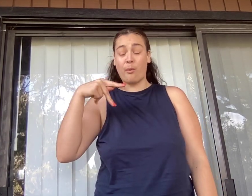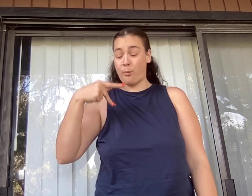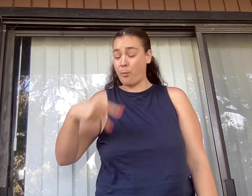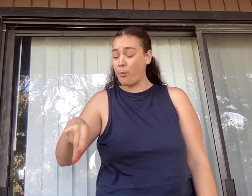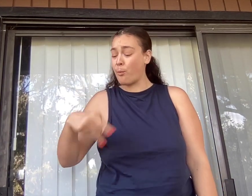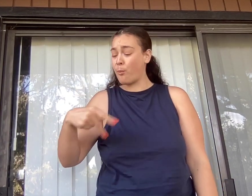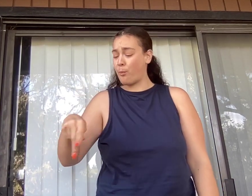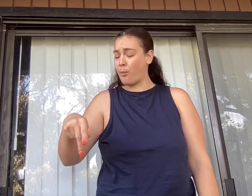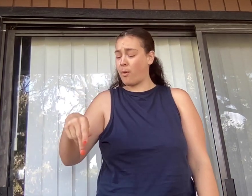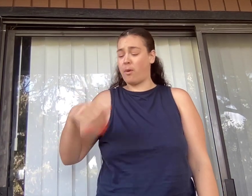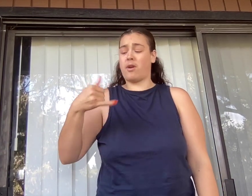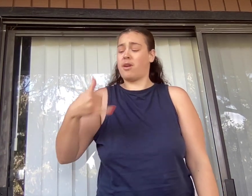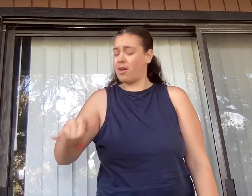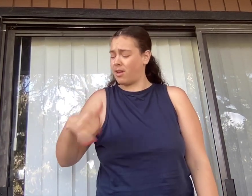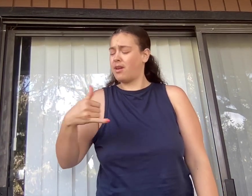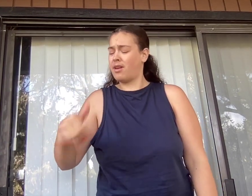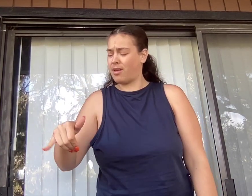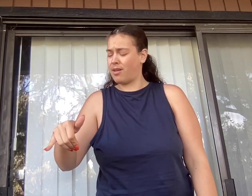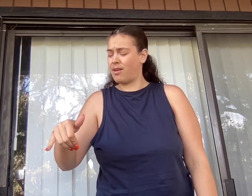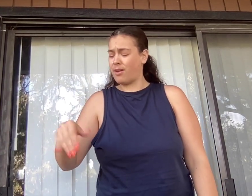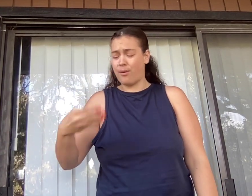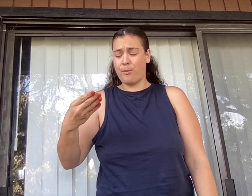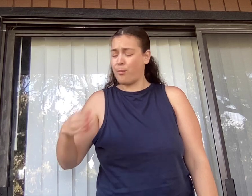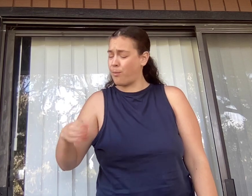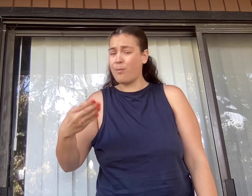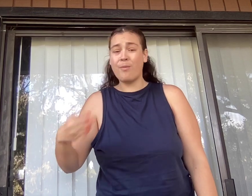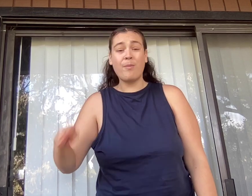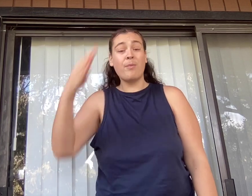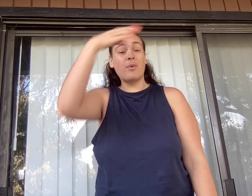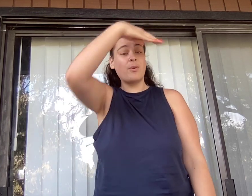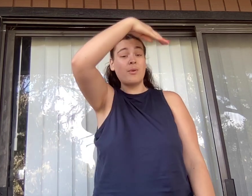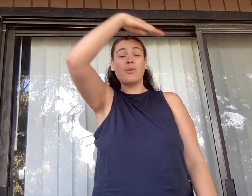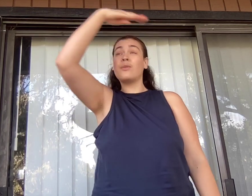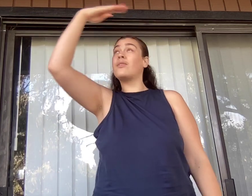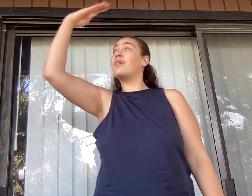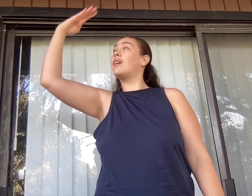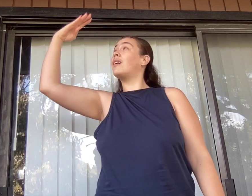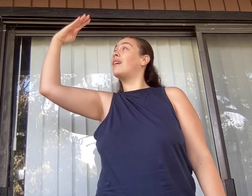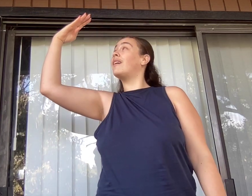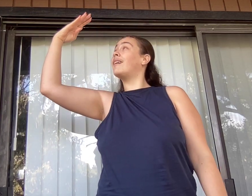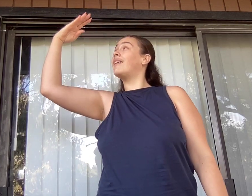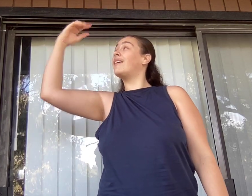purple, yellow and blue sky